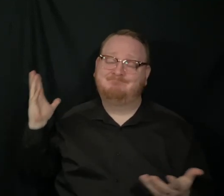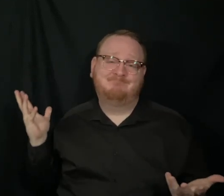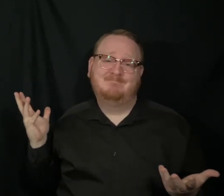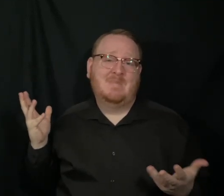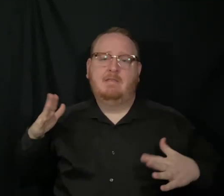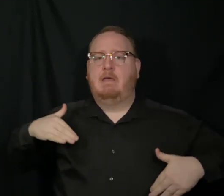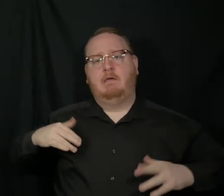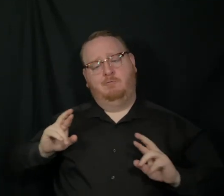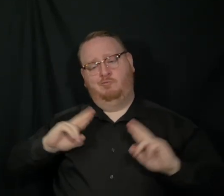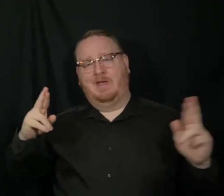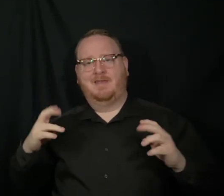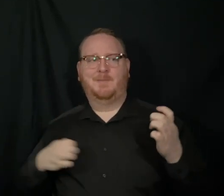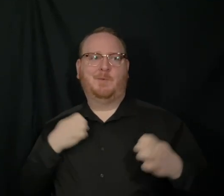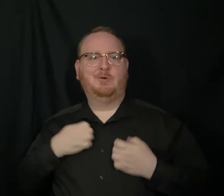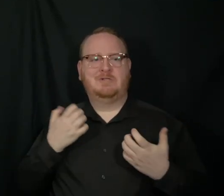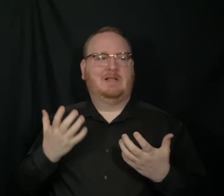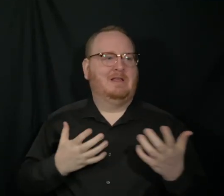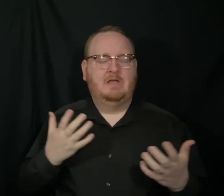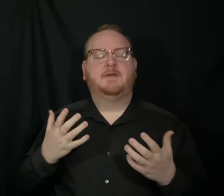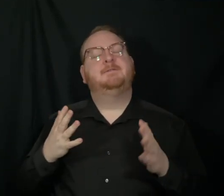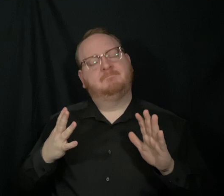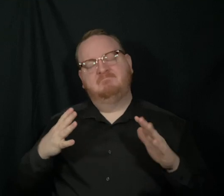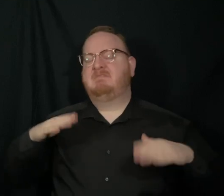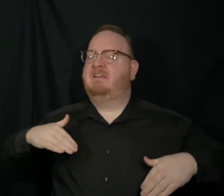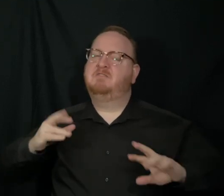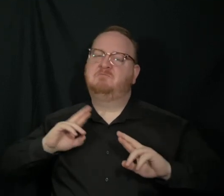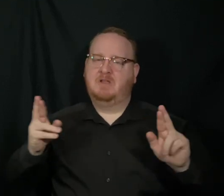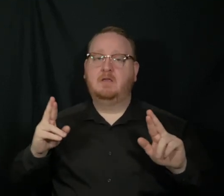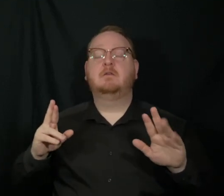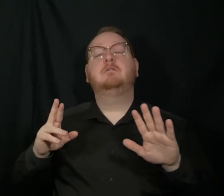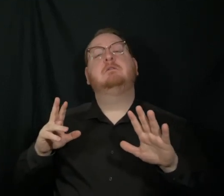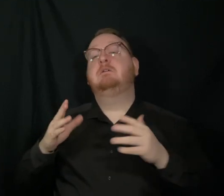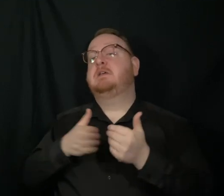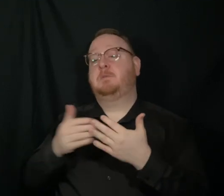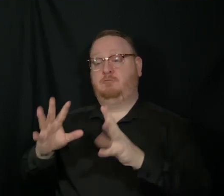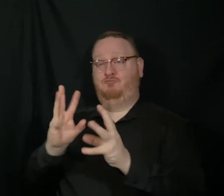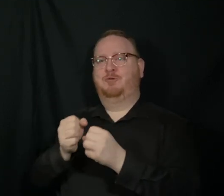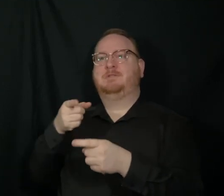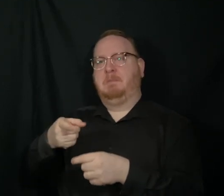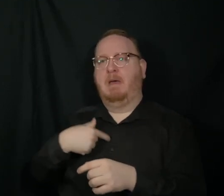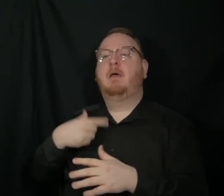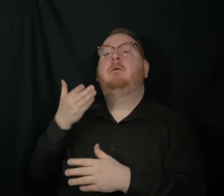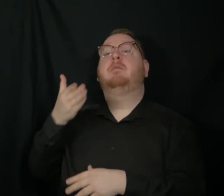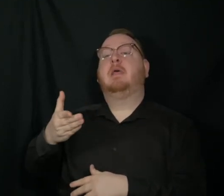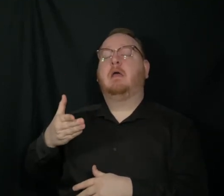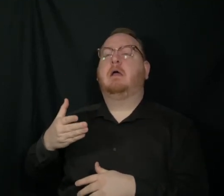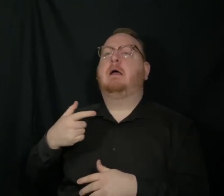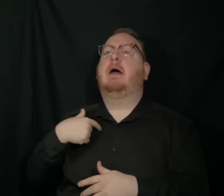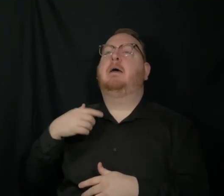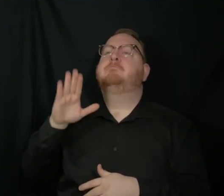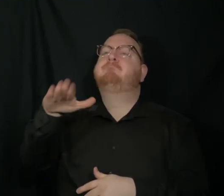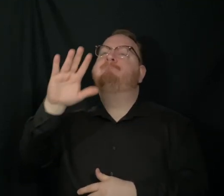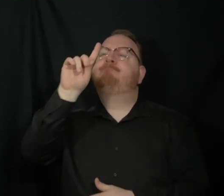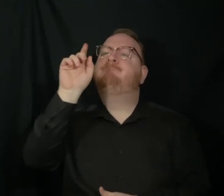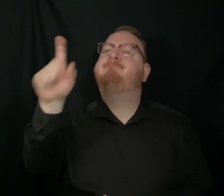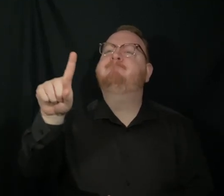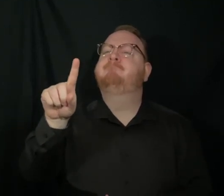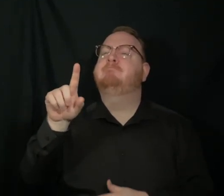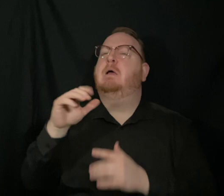And I remember sitting in this session, and I asked the question you like, how do you you know, how do you change it